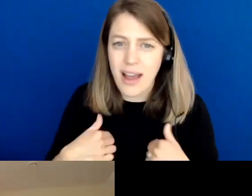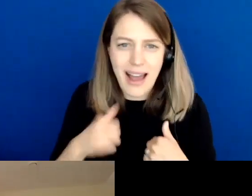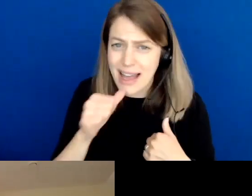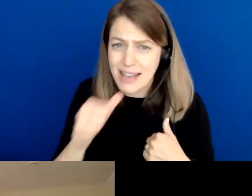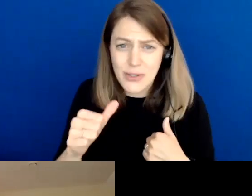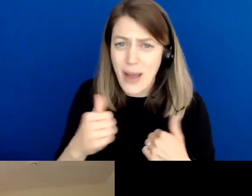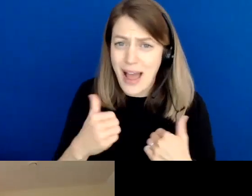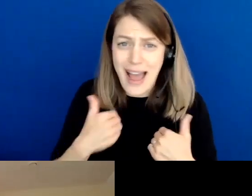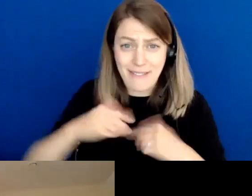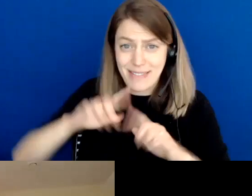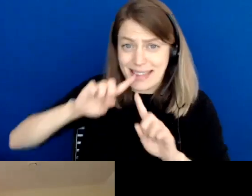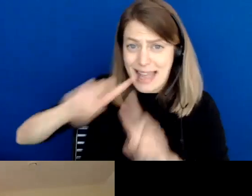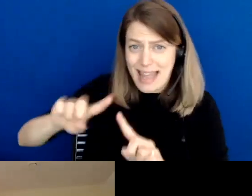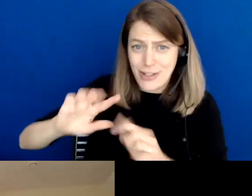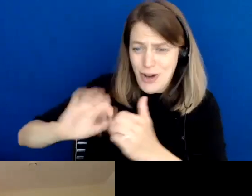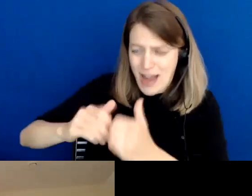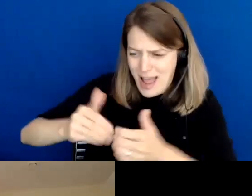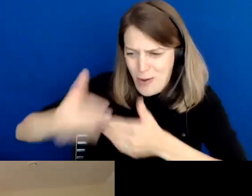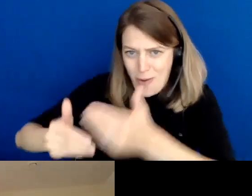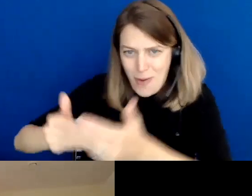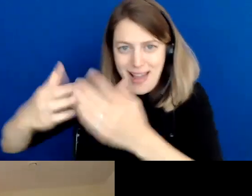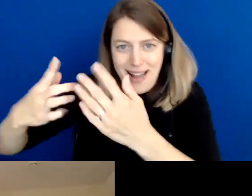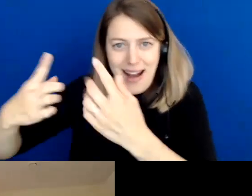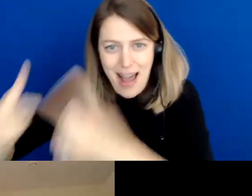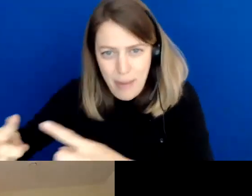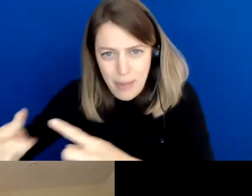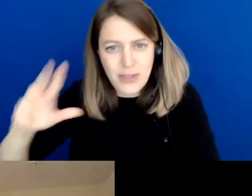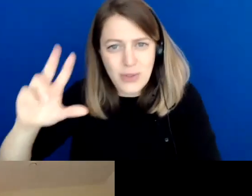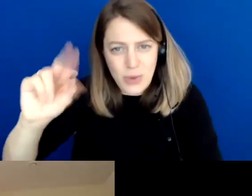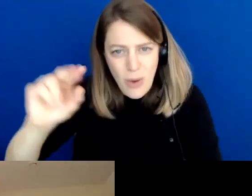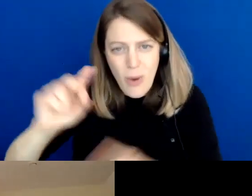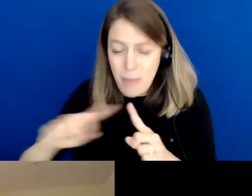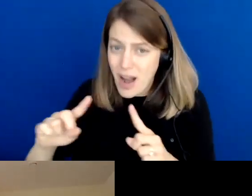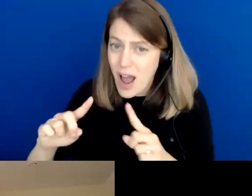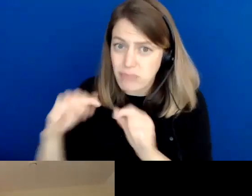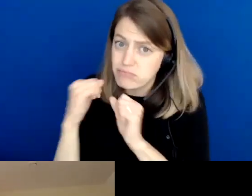but I do firmly believe and I shared this with you,